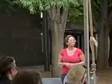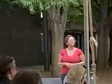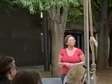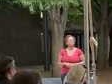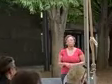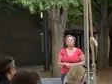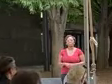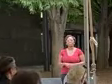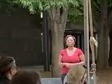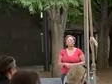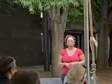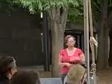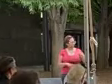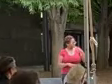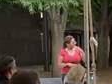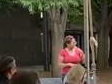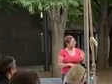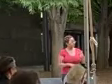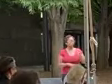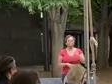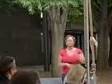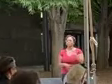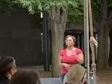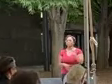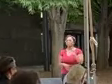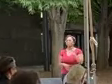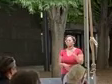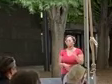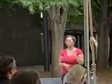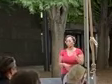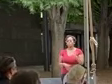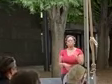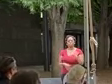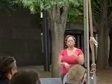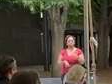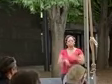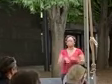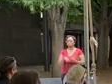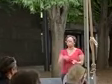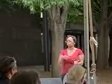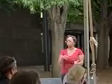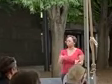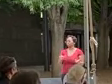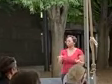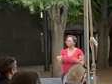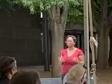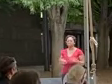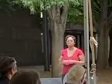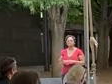Thank you, Eleanor. That was timely and very much to the point we need to make.